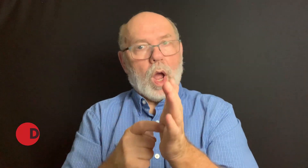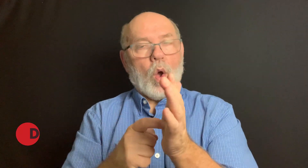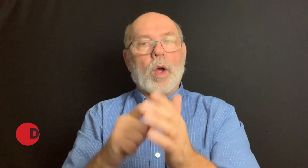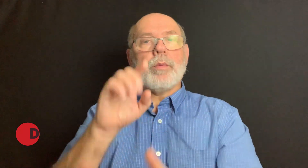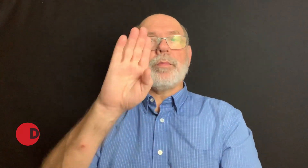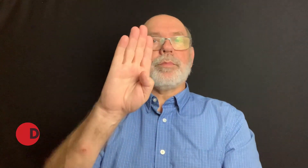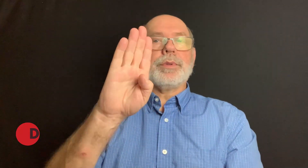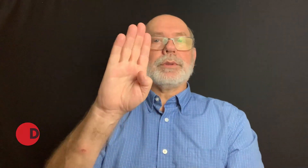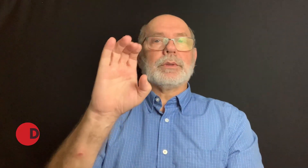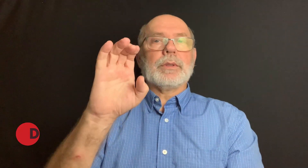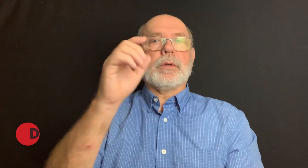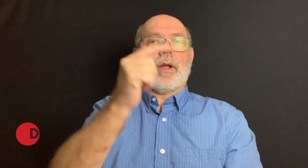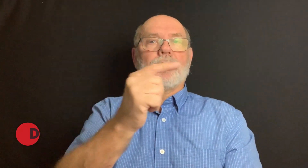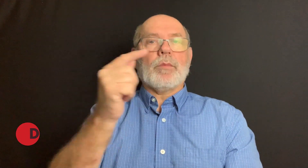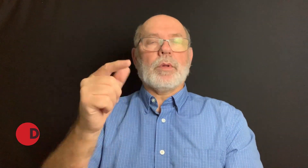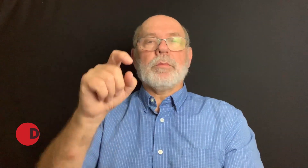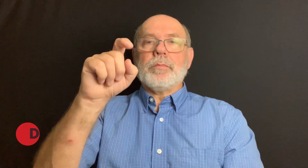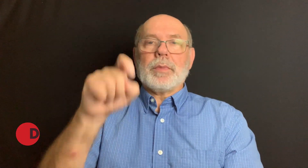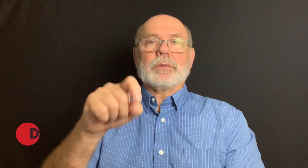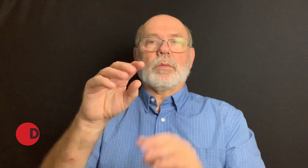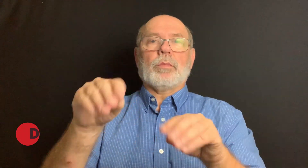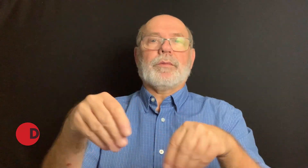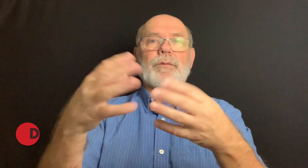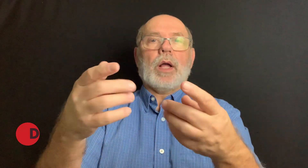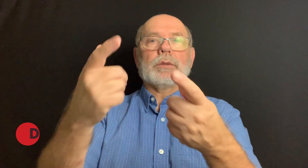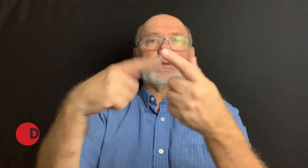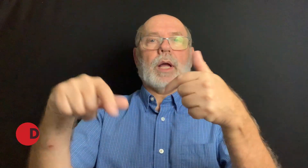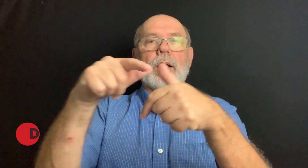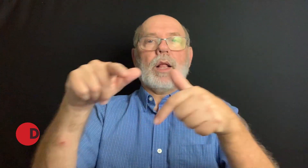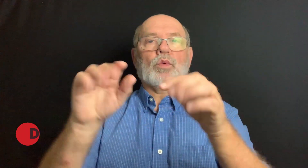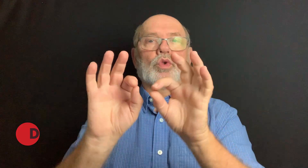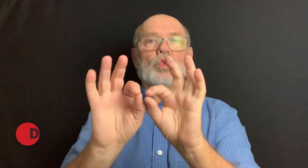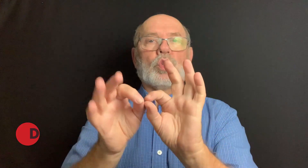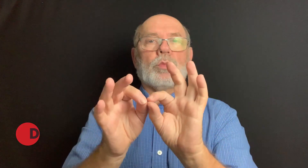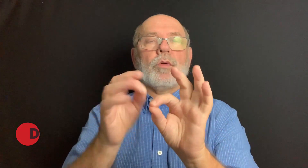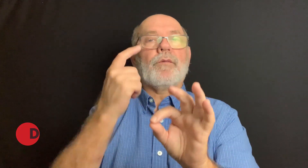stated that the BC government must provide sign language